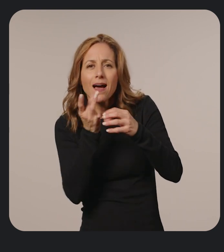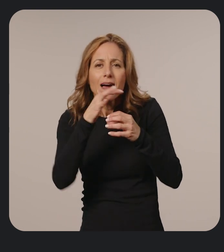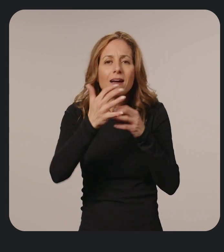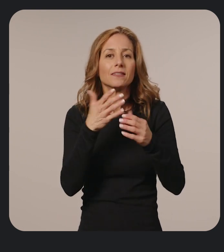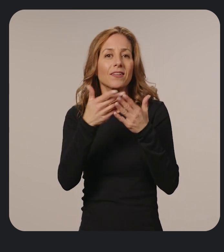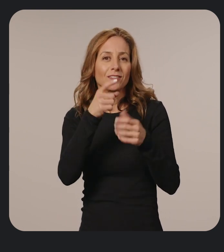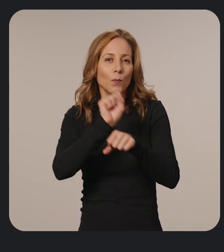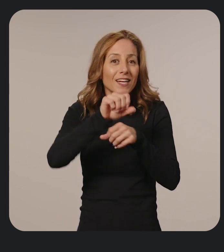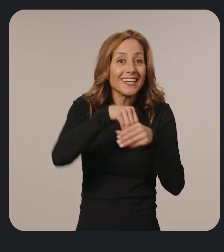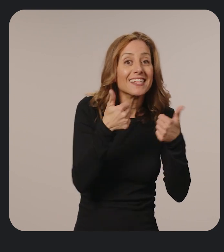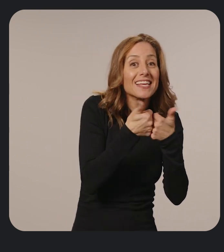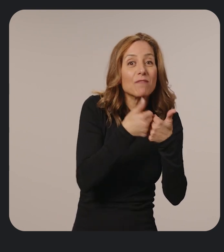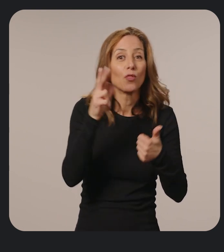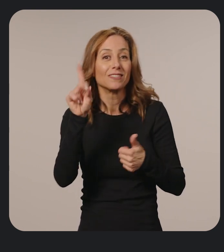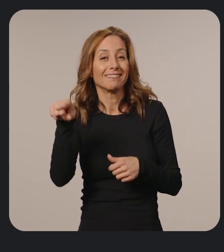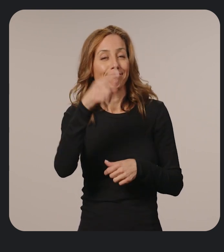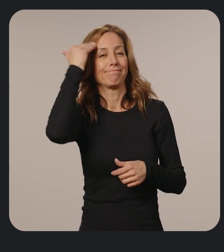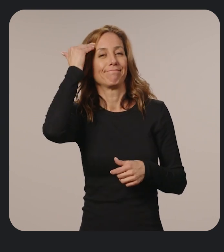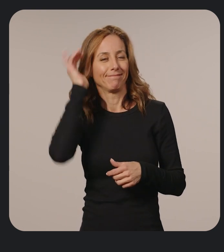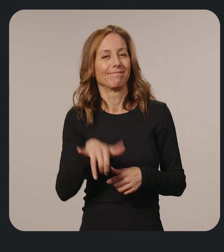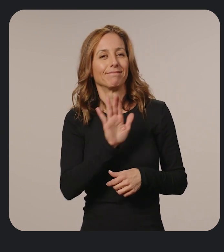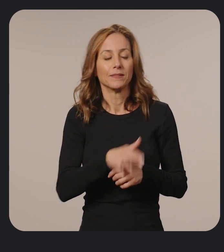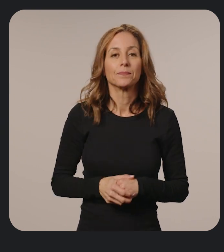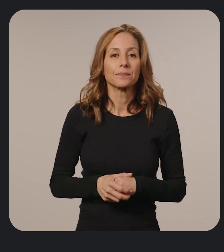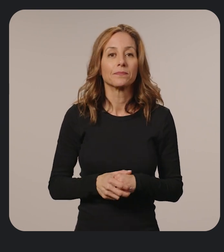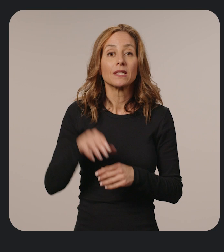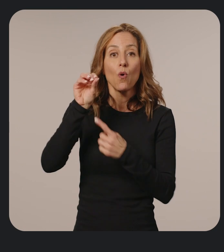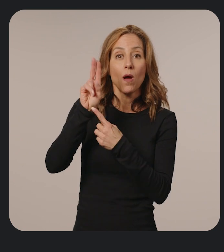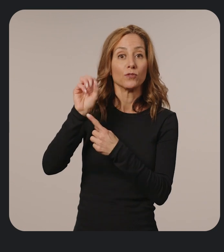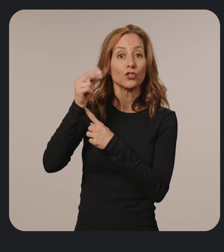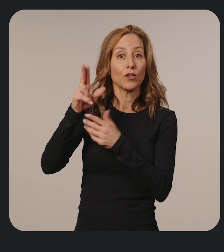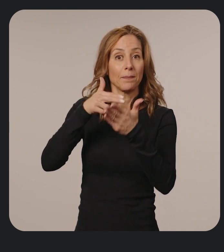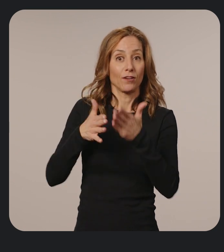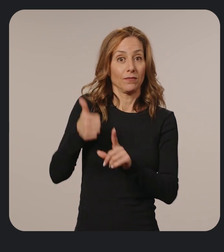things you all working in gaming or 3D design are very familiar with. Here's OrbShaderPainter itself.